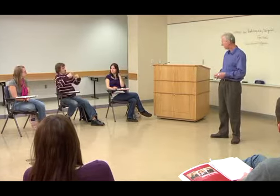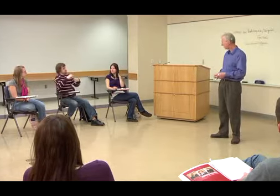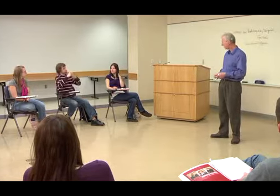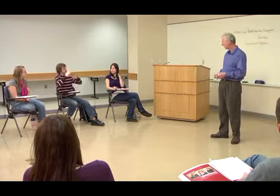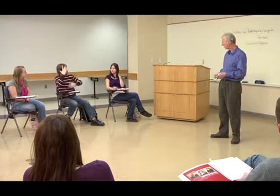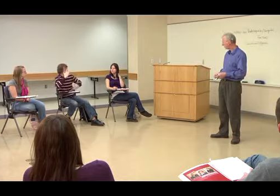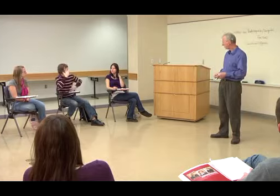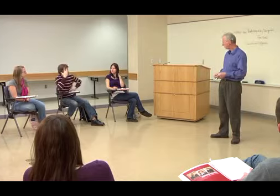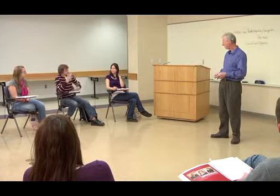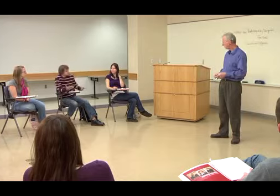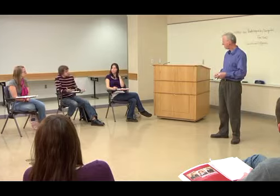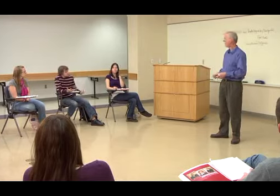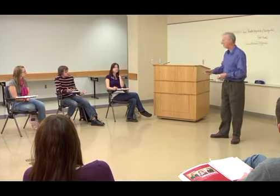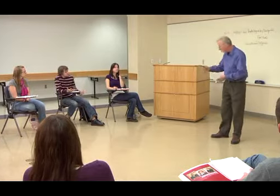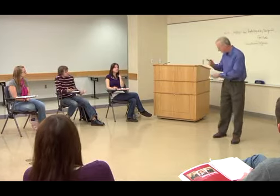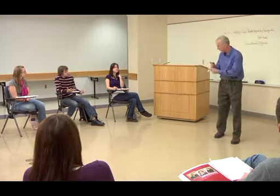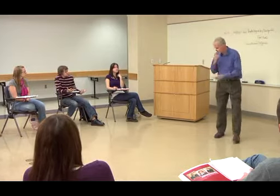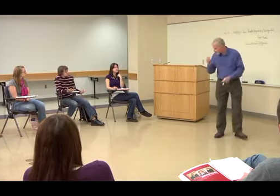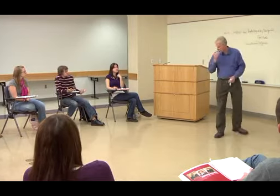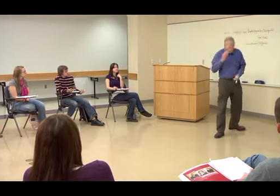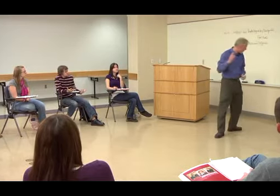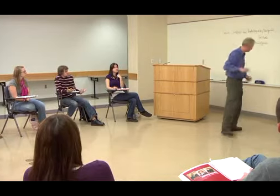about preventing disease. Right. Good.